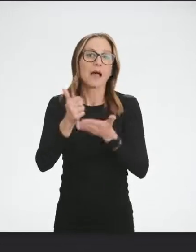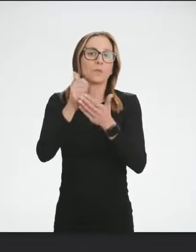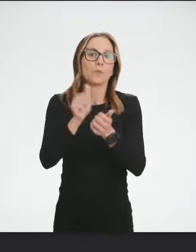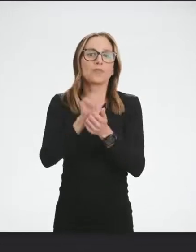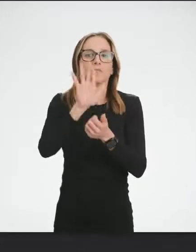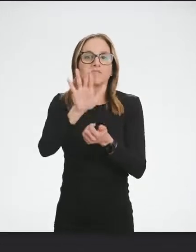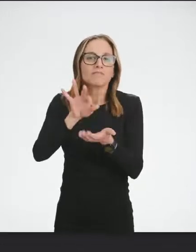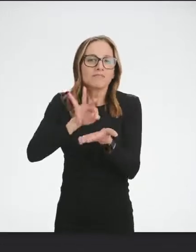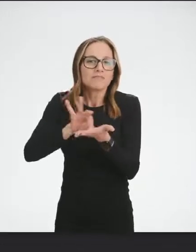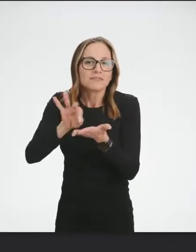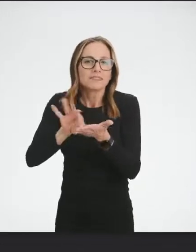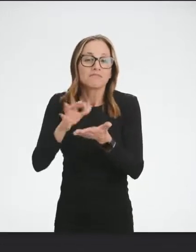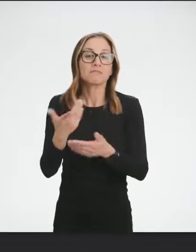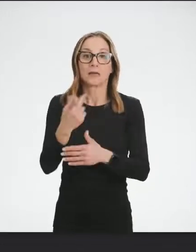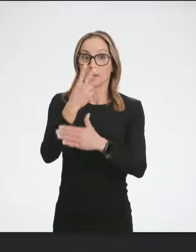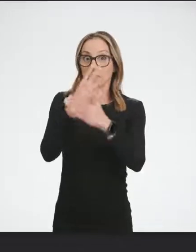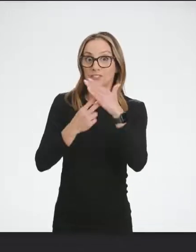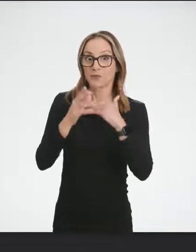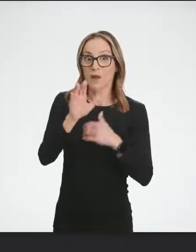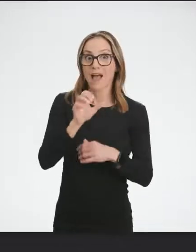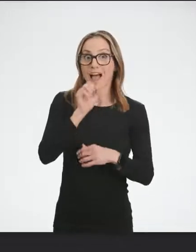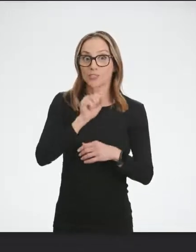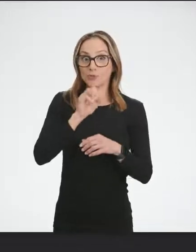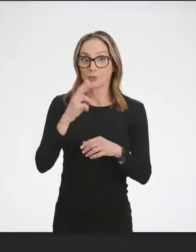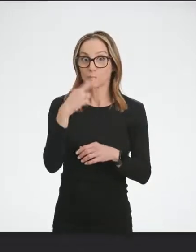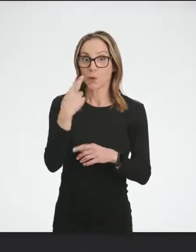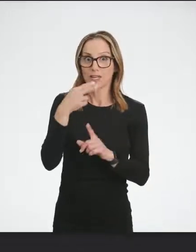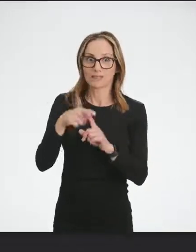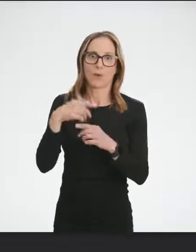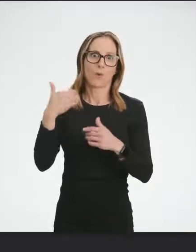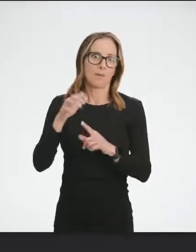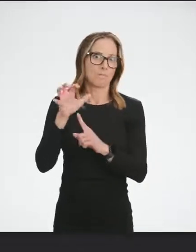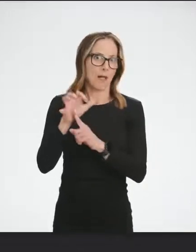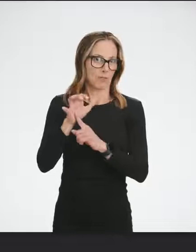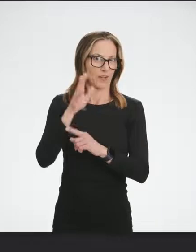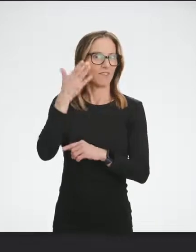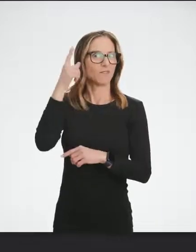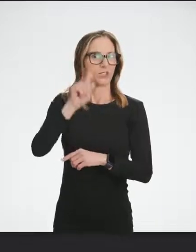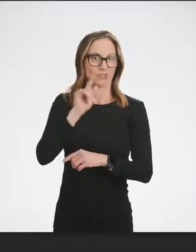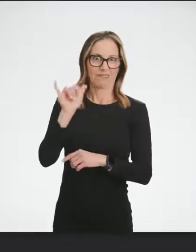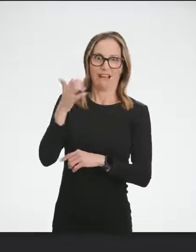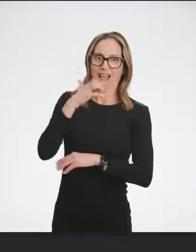filled donuts are going to be a popular order on a hot day, so you should stock up on ice cream.